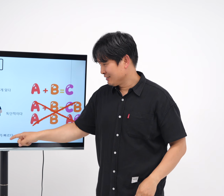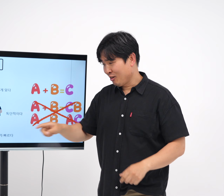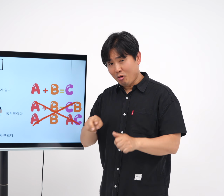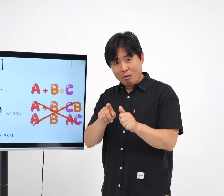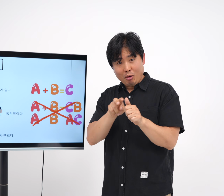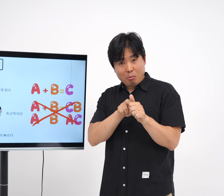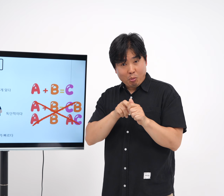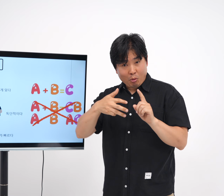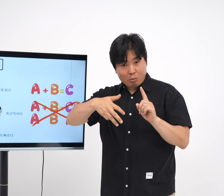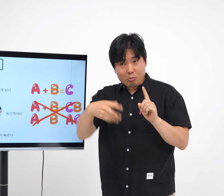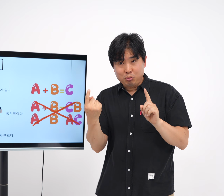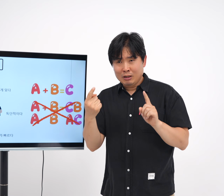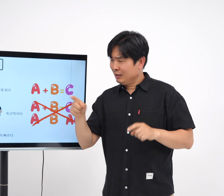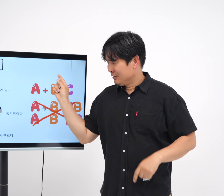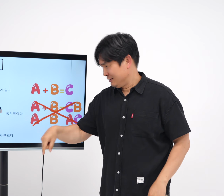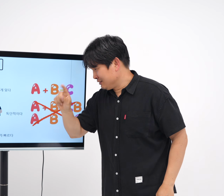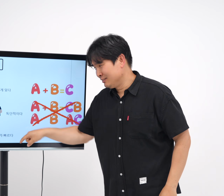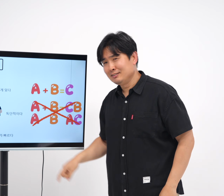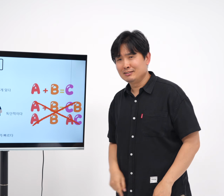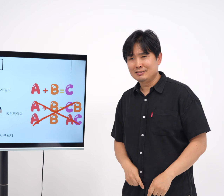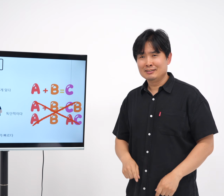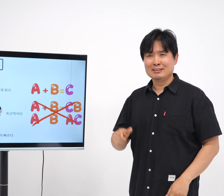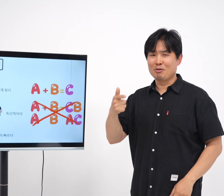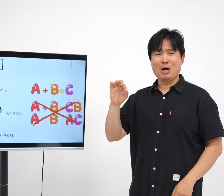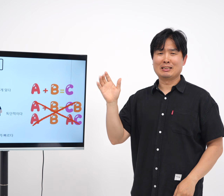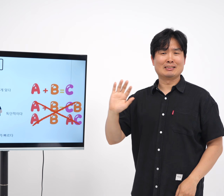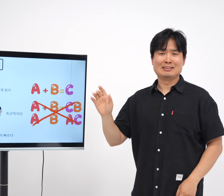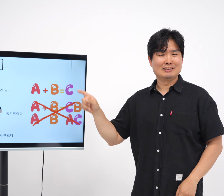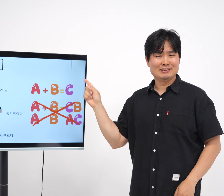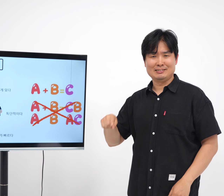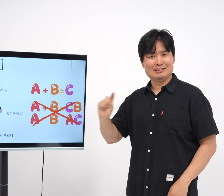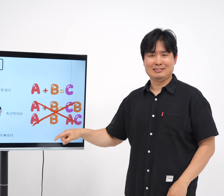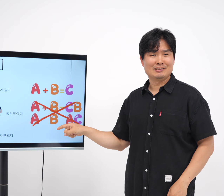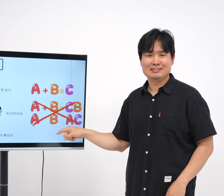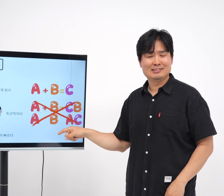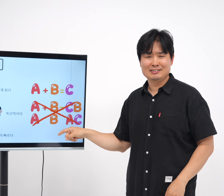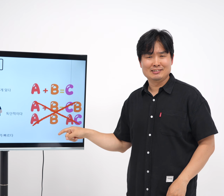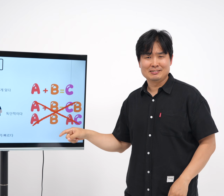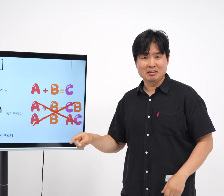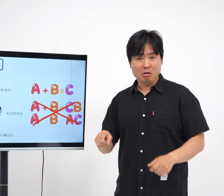“information is fast.”